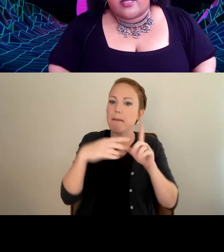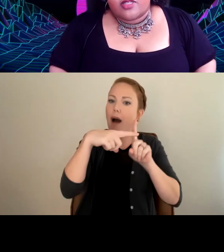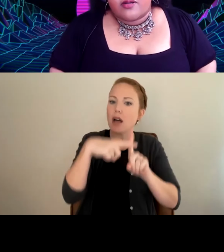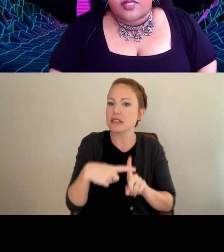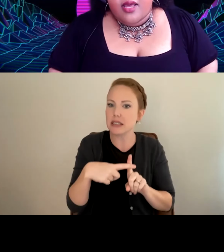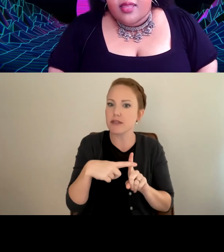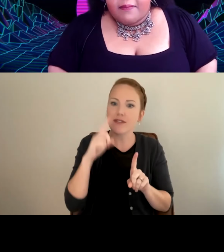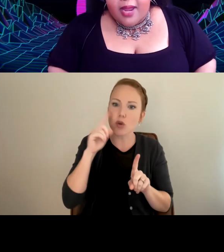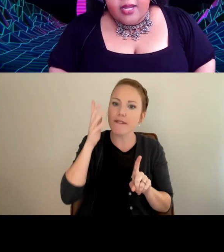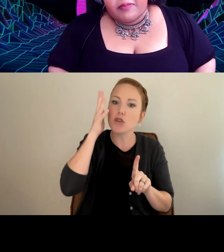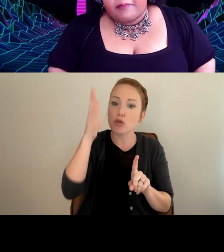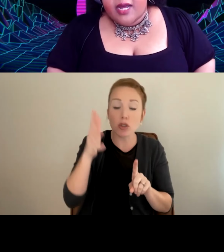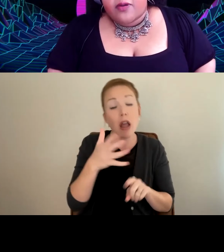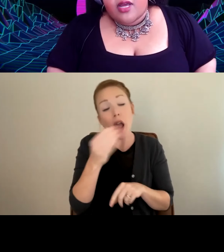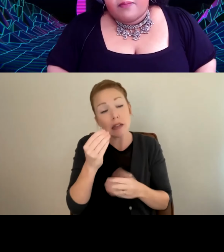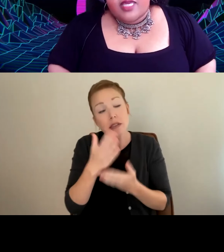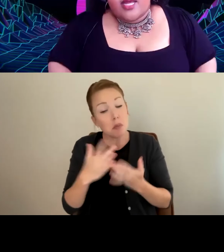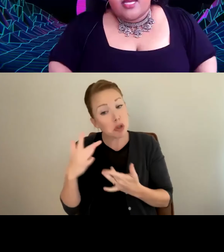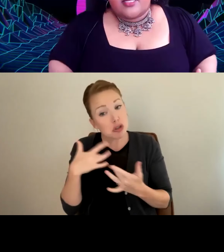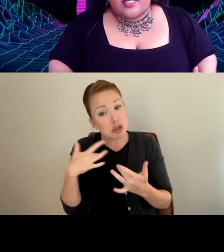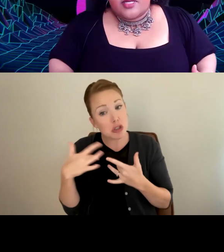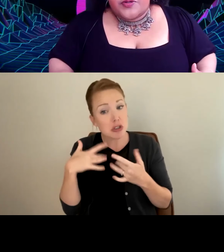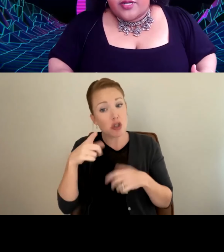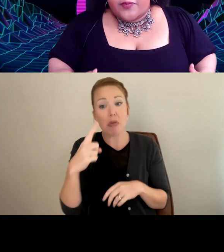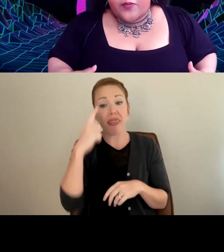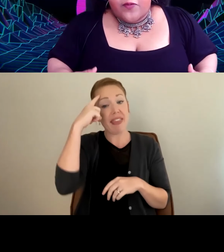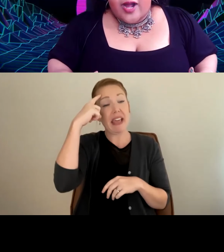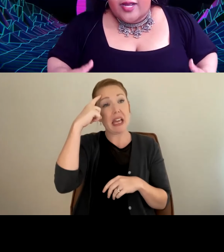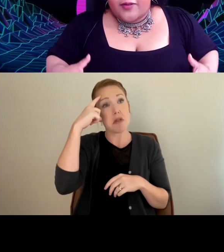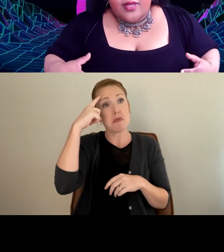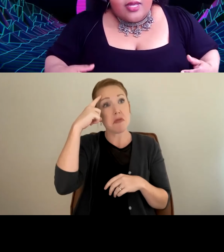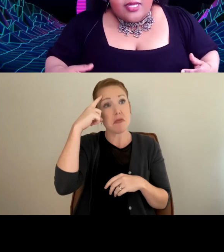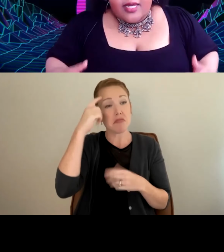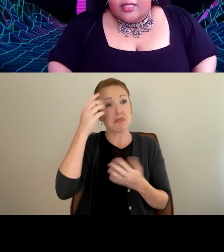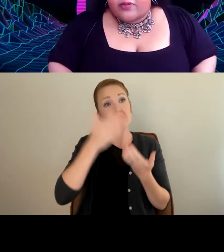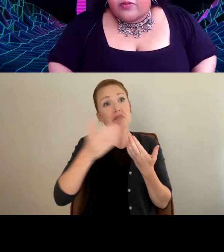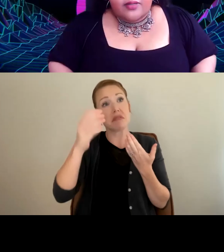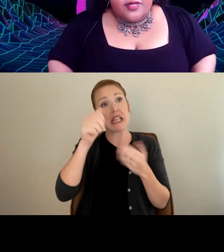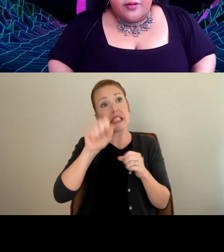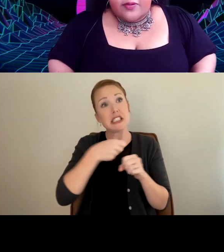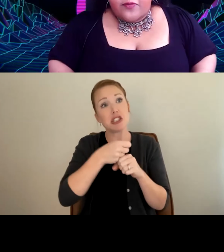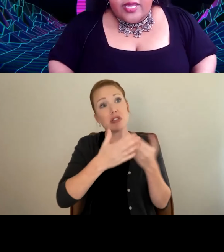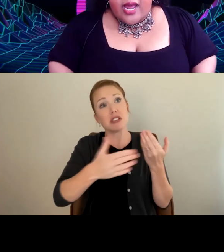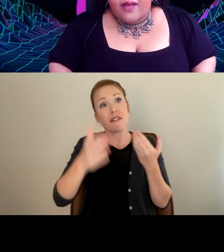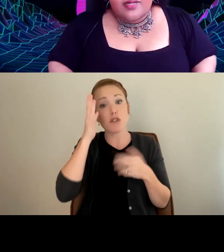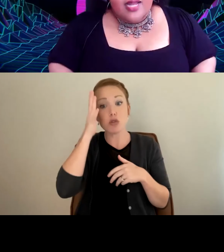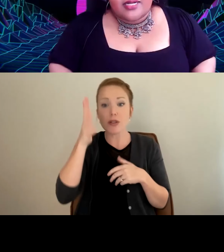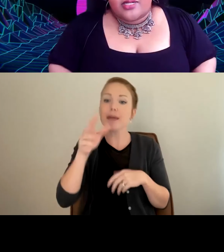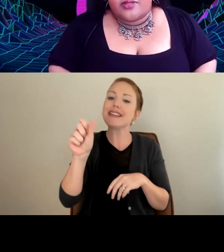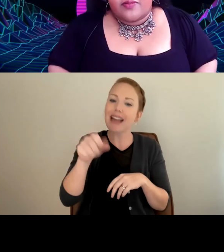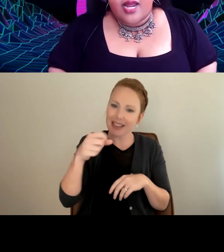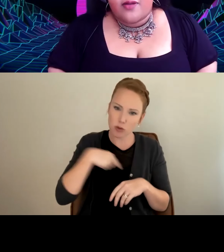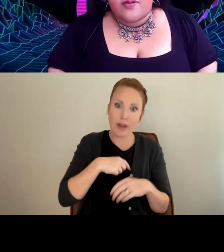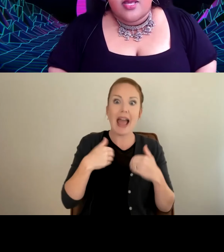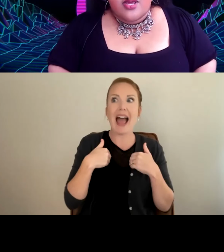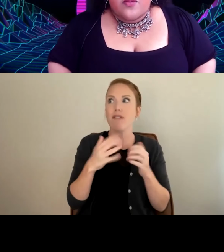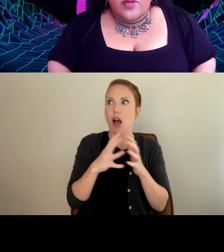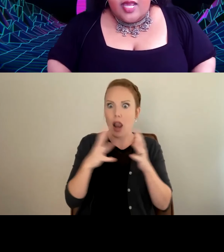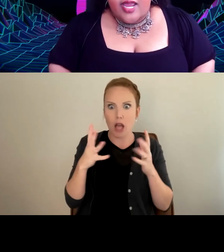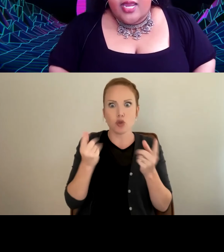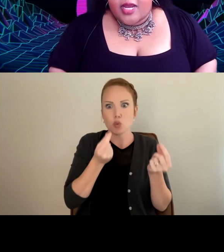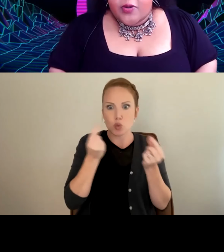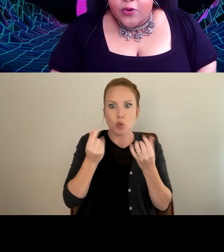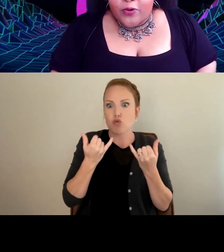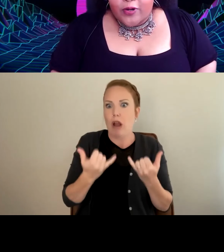concerns that might come about. Because while yes, we have a lot to do now, we can't ignore